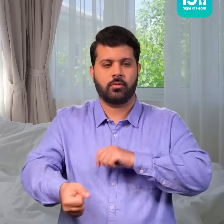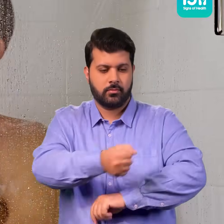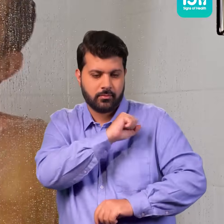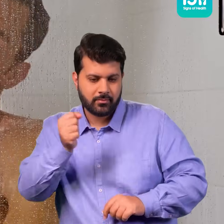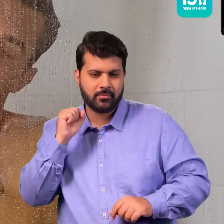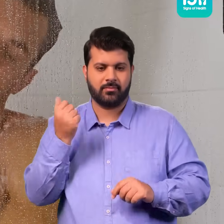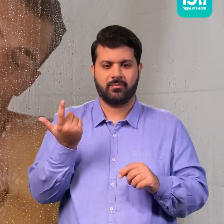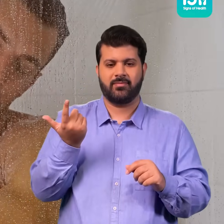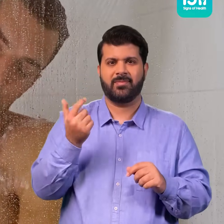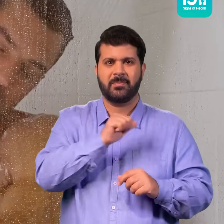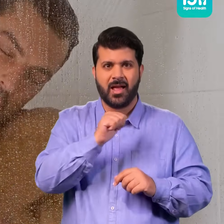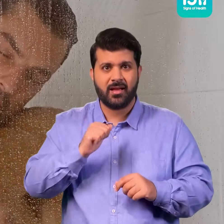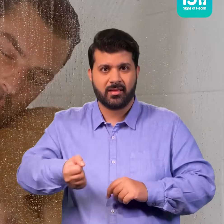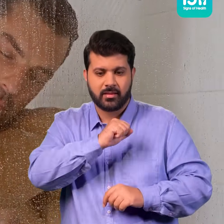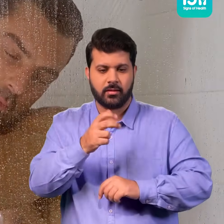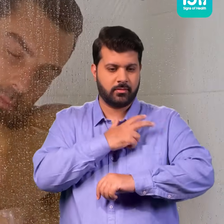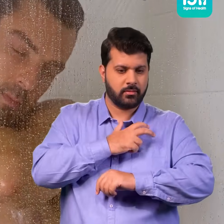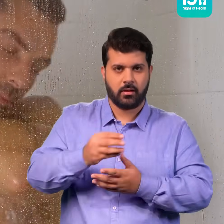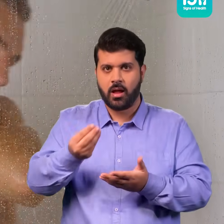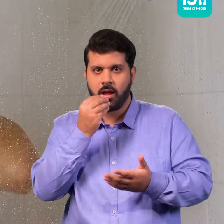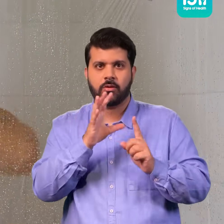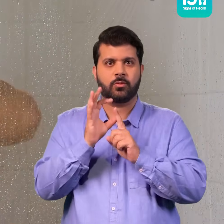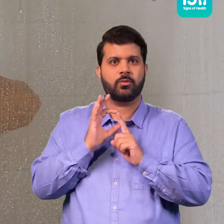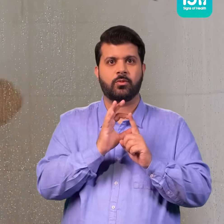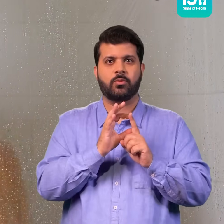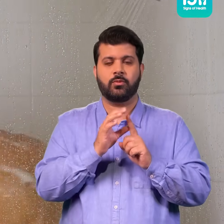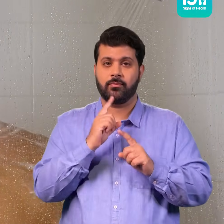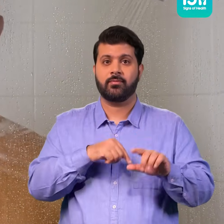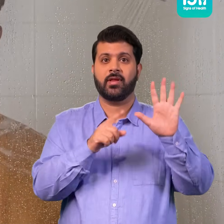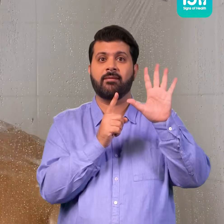as well as actions like bathing, holding a mug, and using soap.